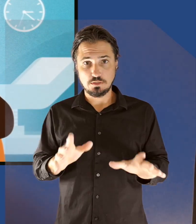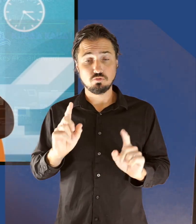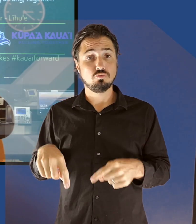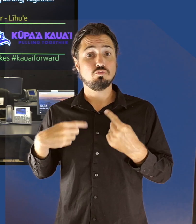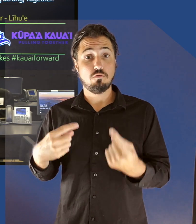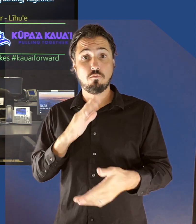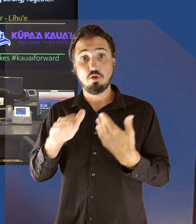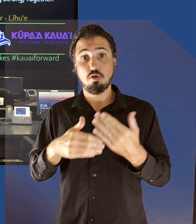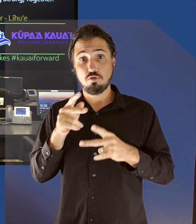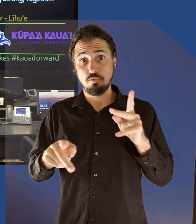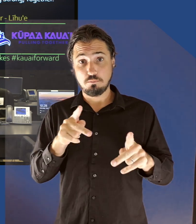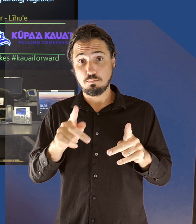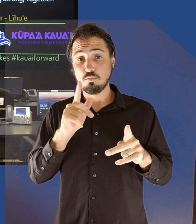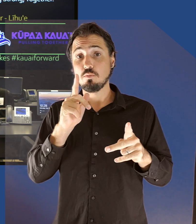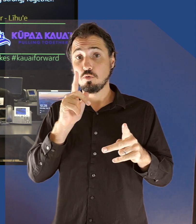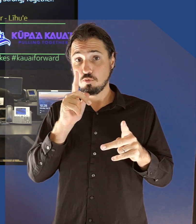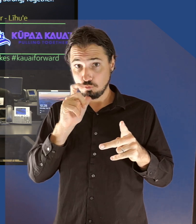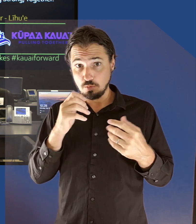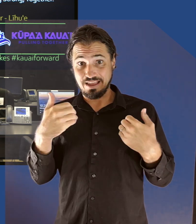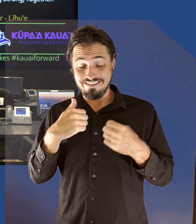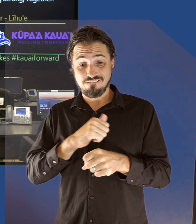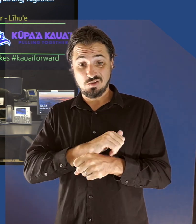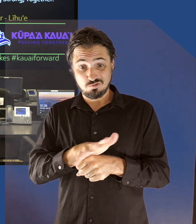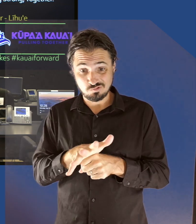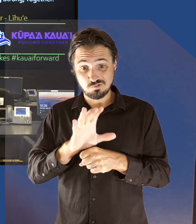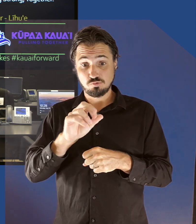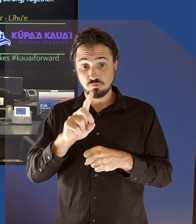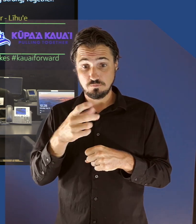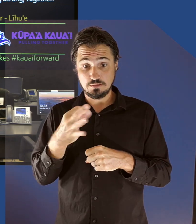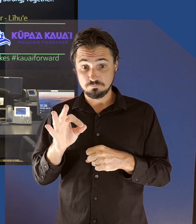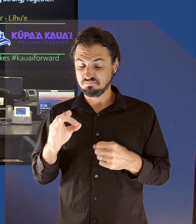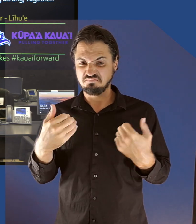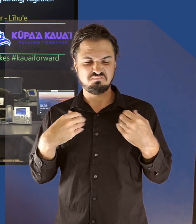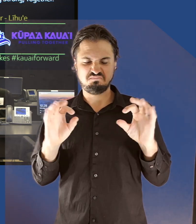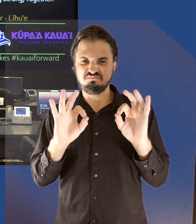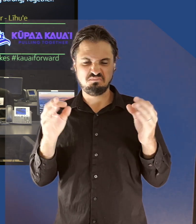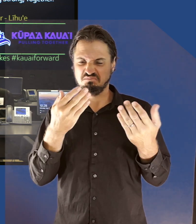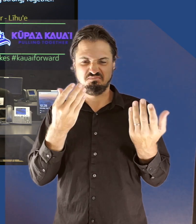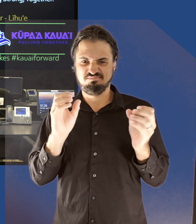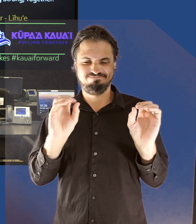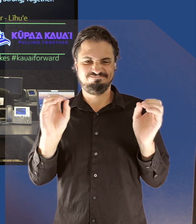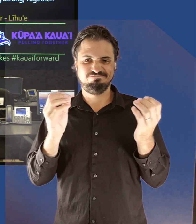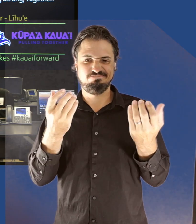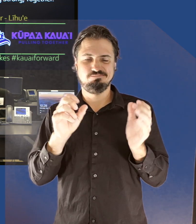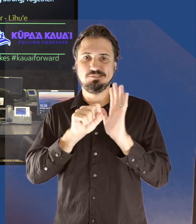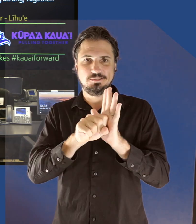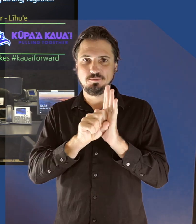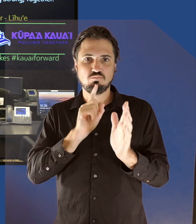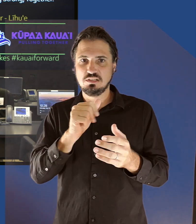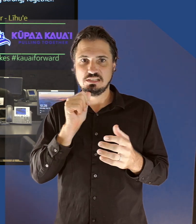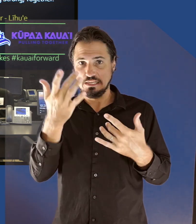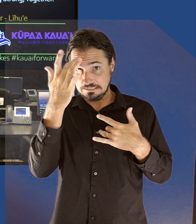Thus far, all of our recent cases have had mild or no symptoms, and no one has required hospitalization.